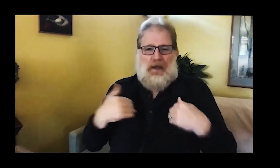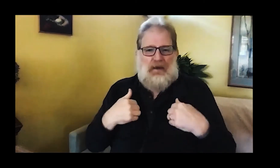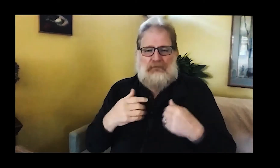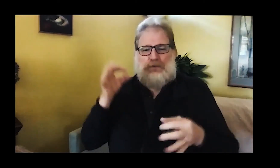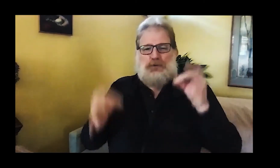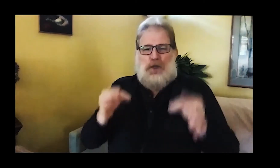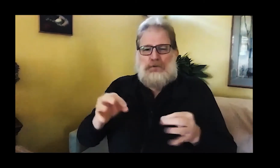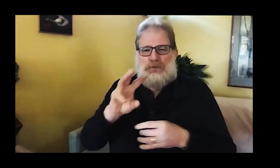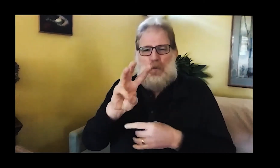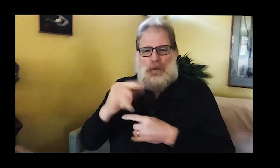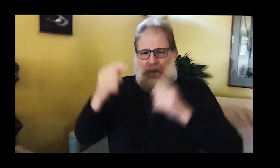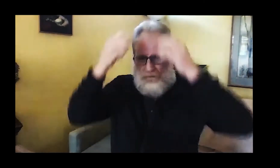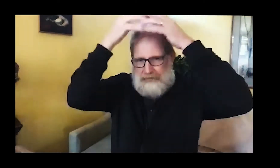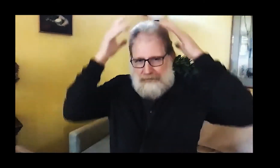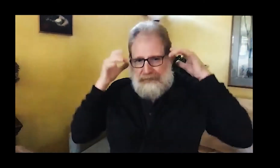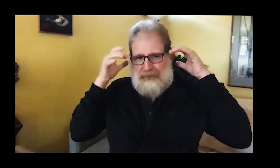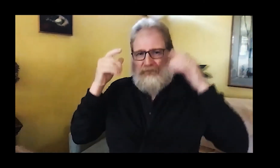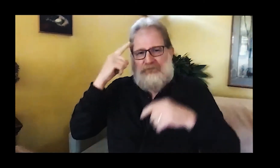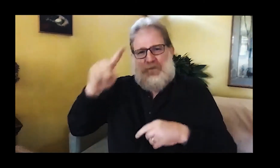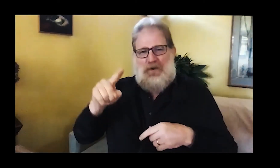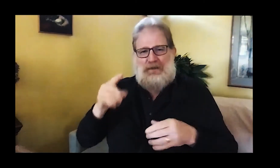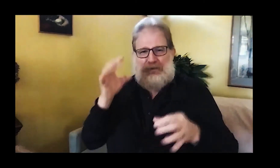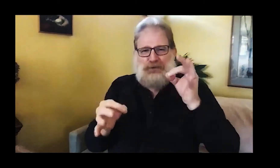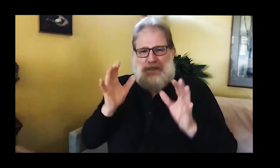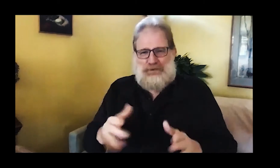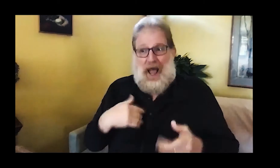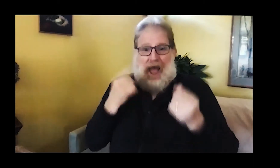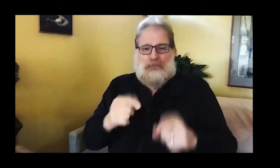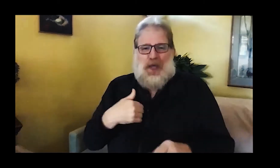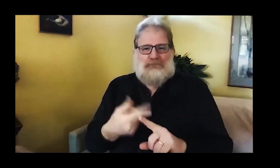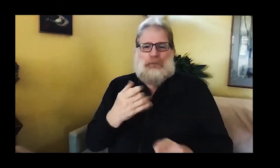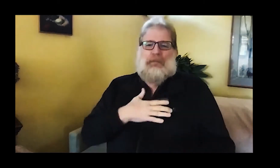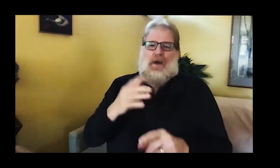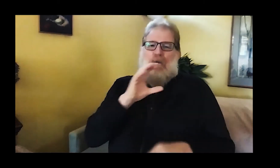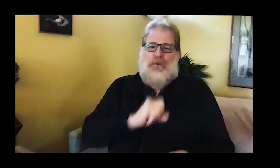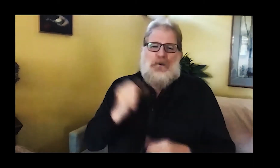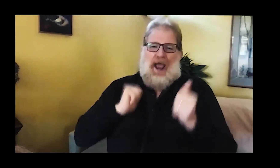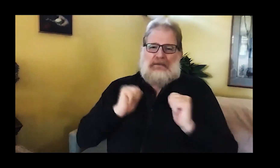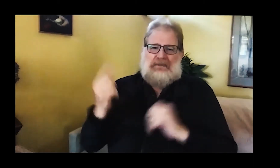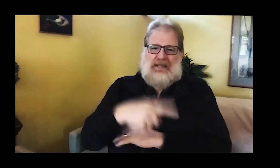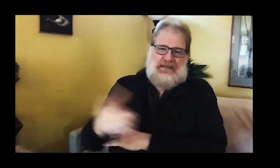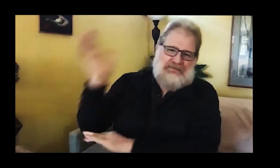I did have a judges wig that I happened to have from a play that I had been in a while